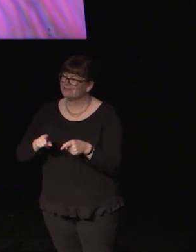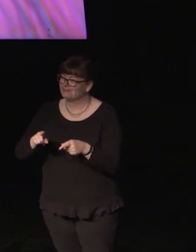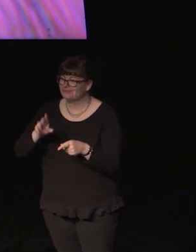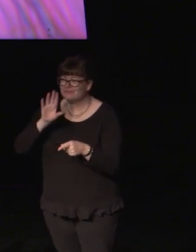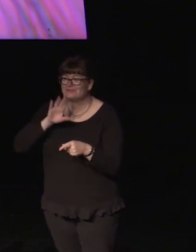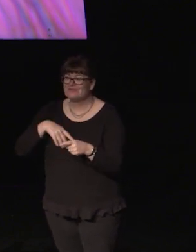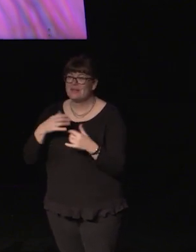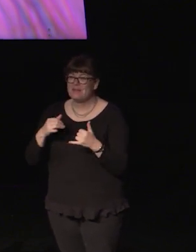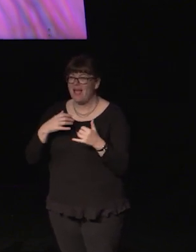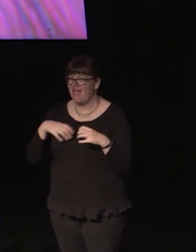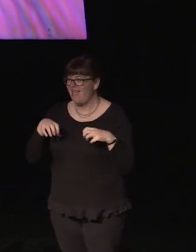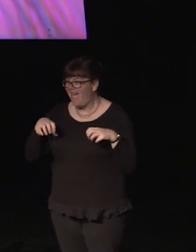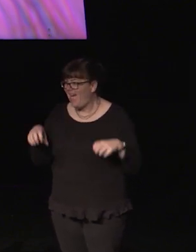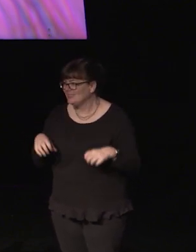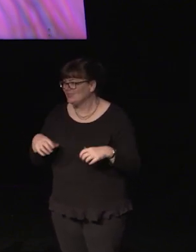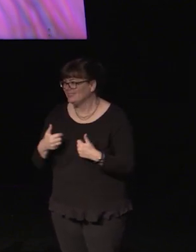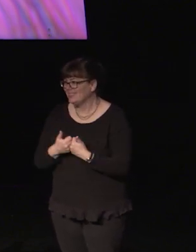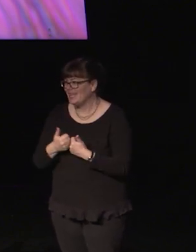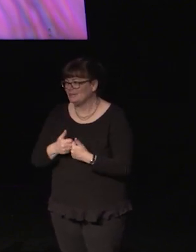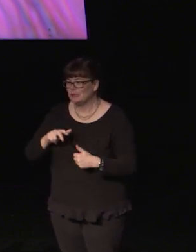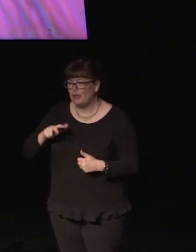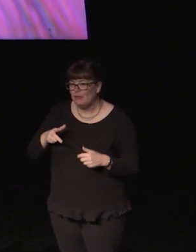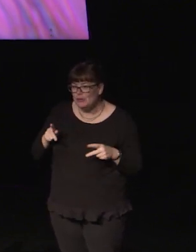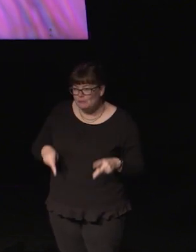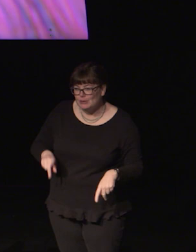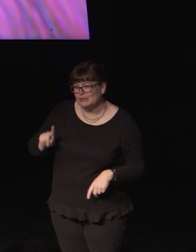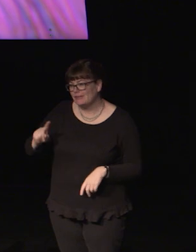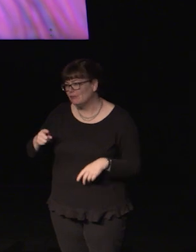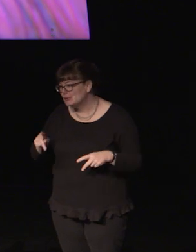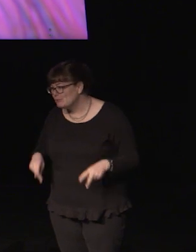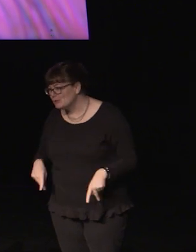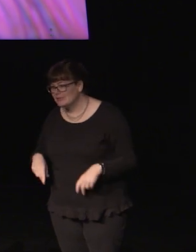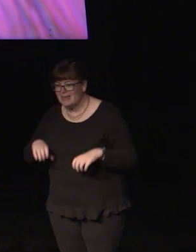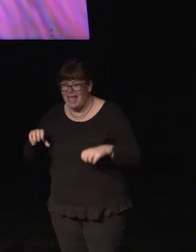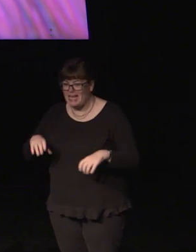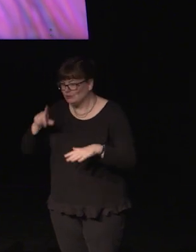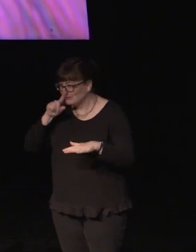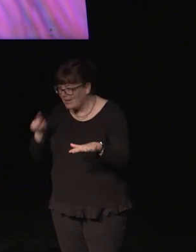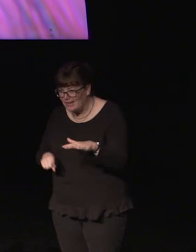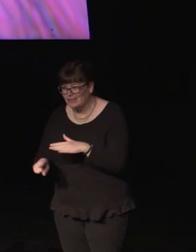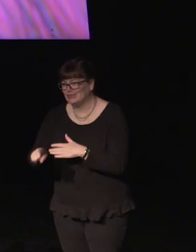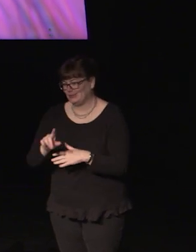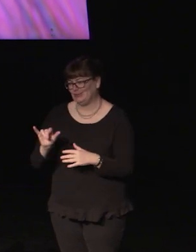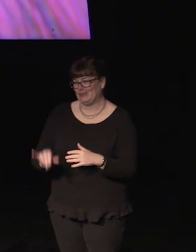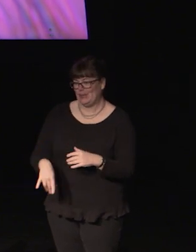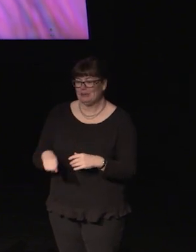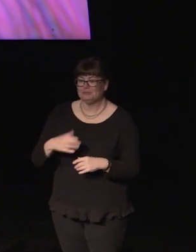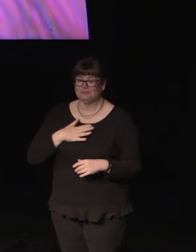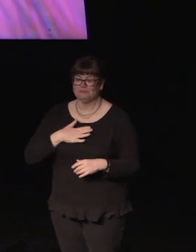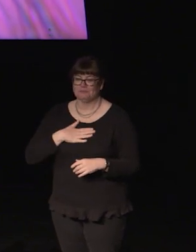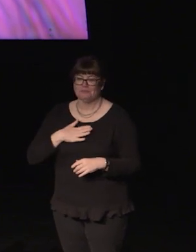I like a lot of action games. Third person, first person, action adventure, that kind of a thing. And there's a lot of...